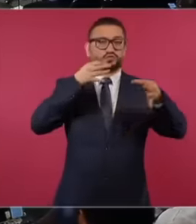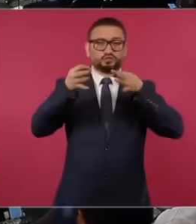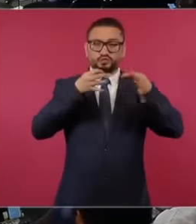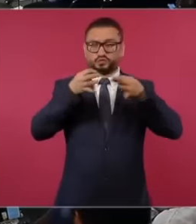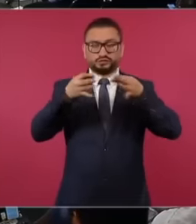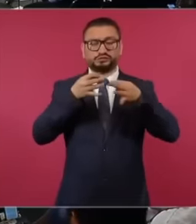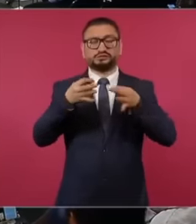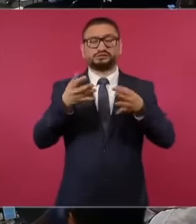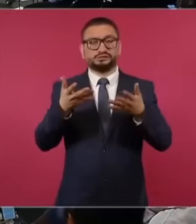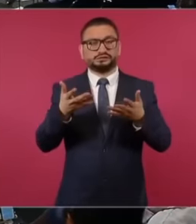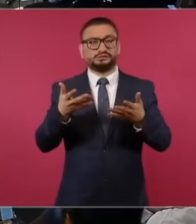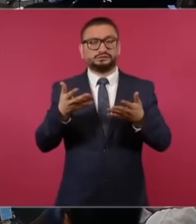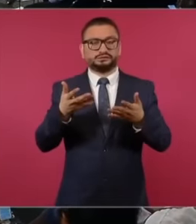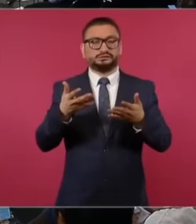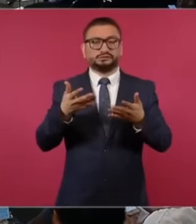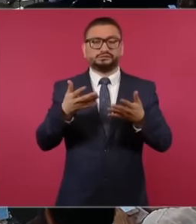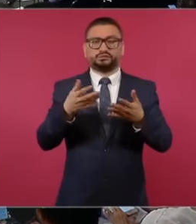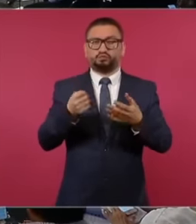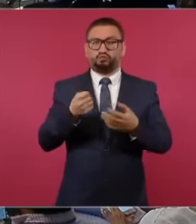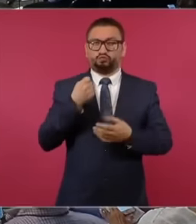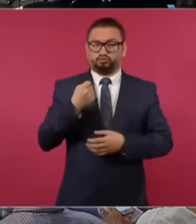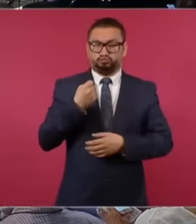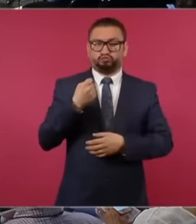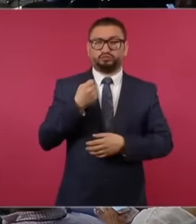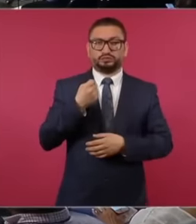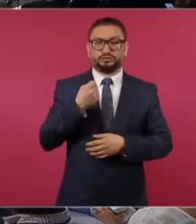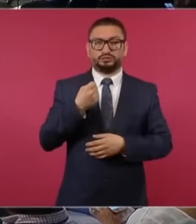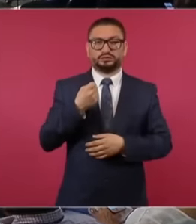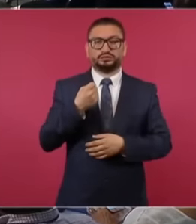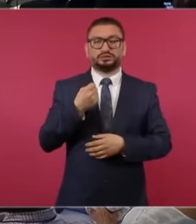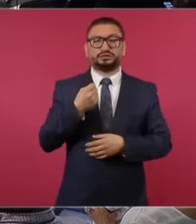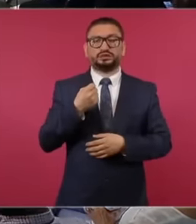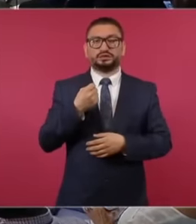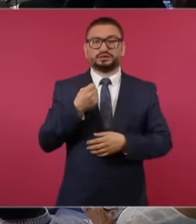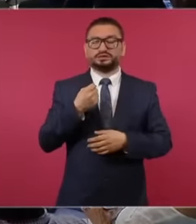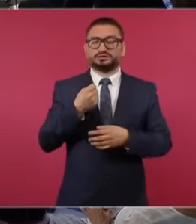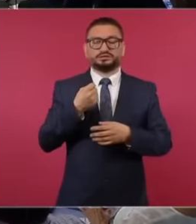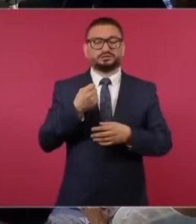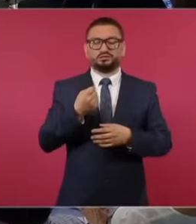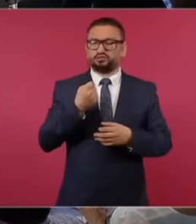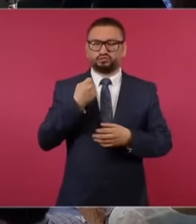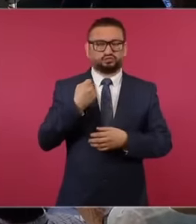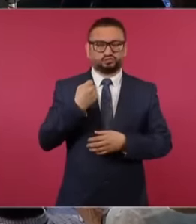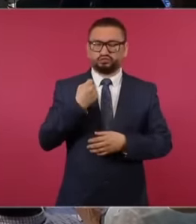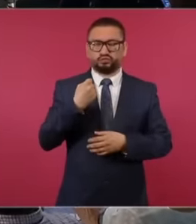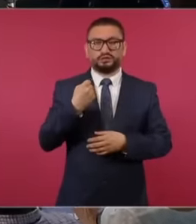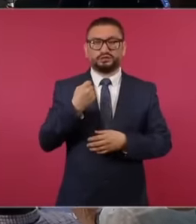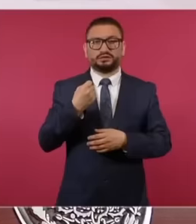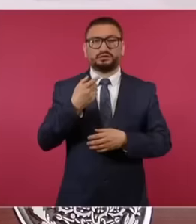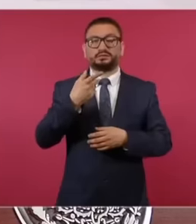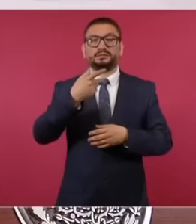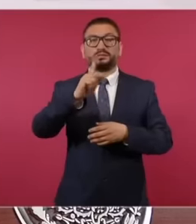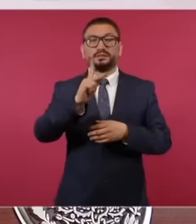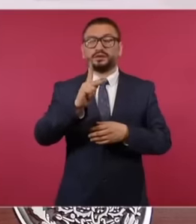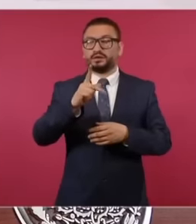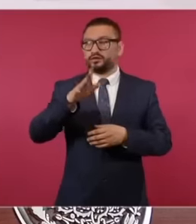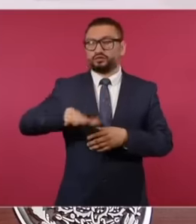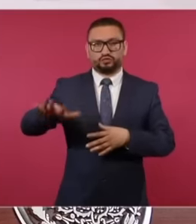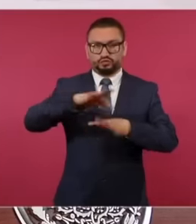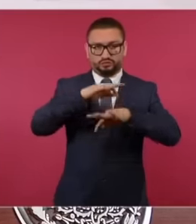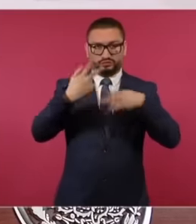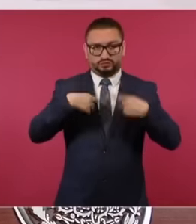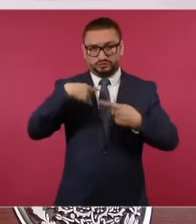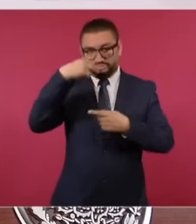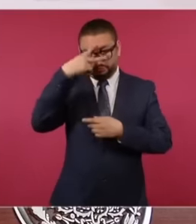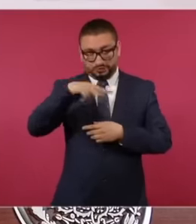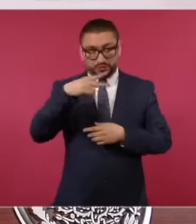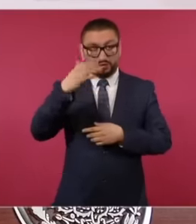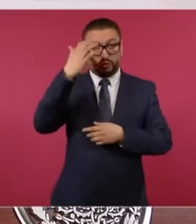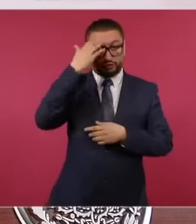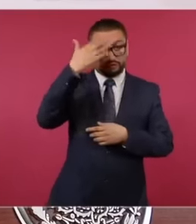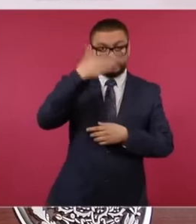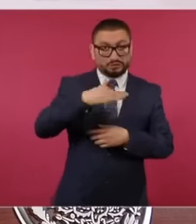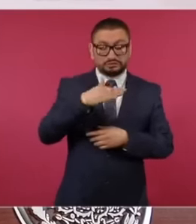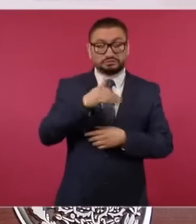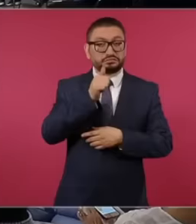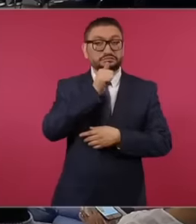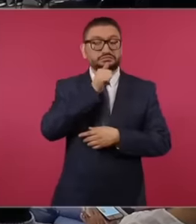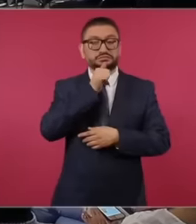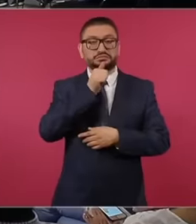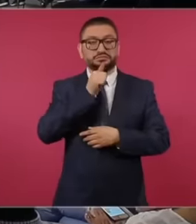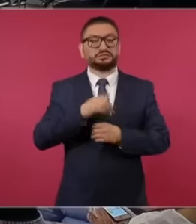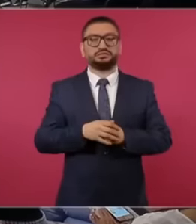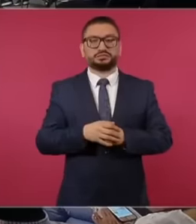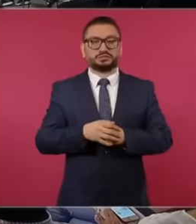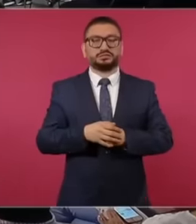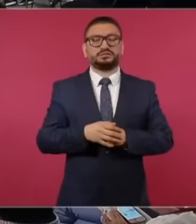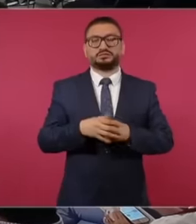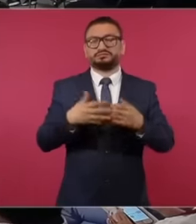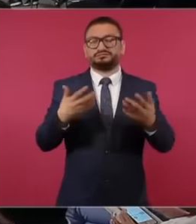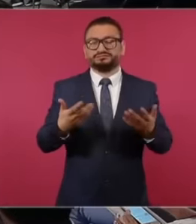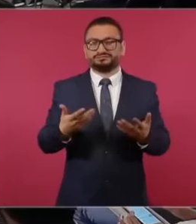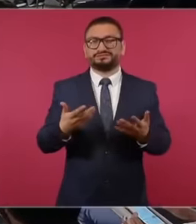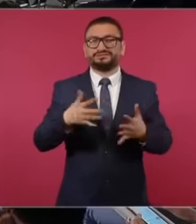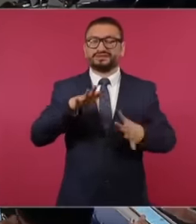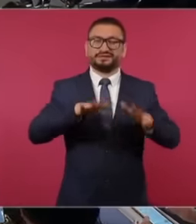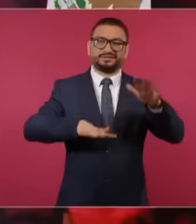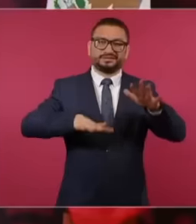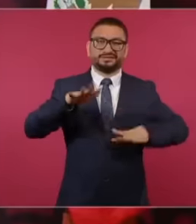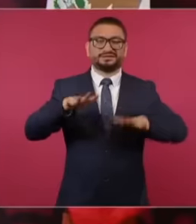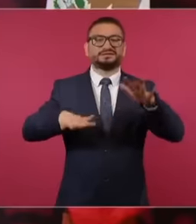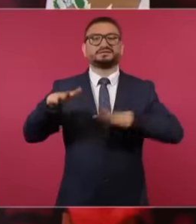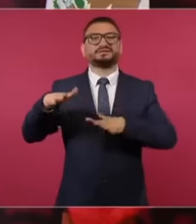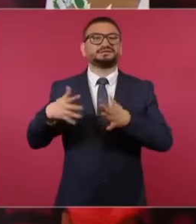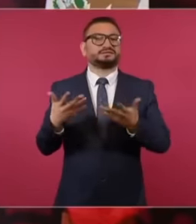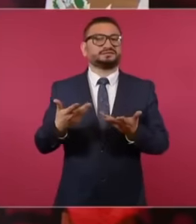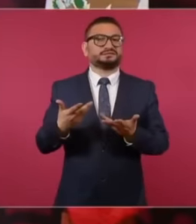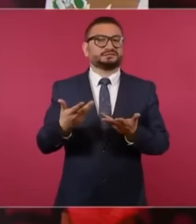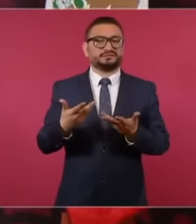very strong news very strong very strong and not all Mexicans find out anymore Sometimes those of us who have to